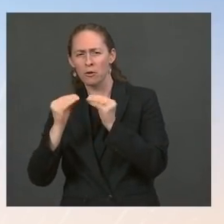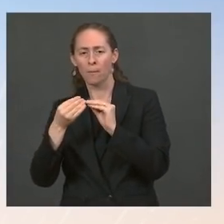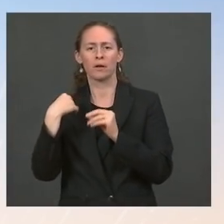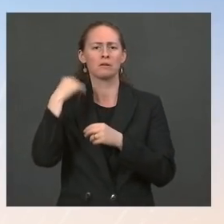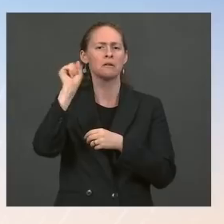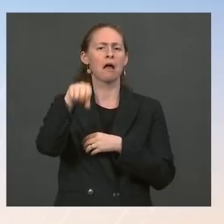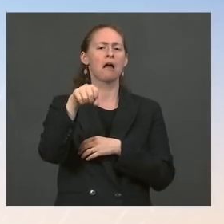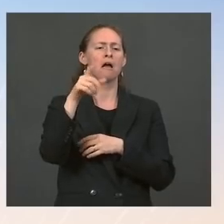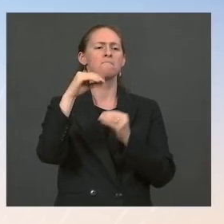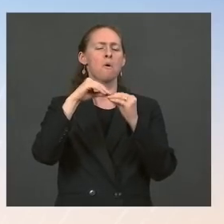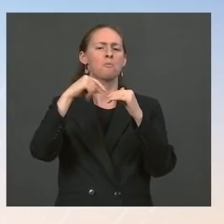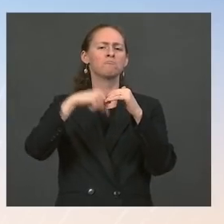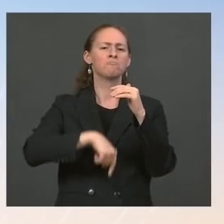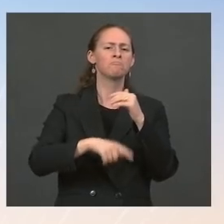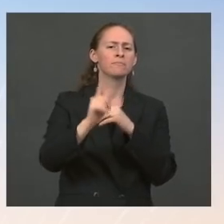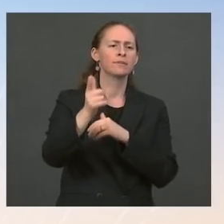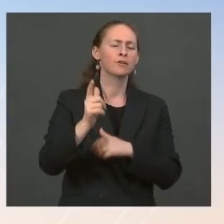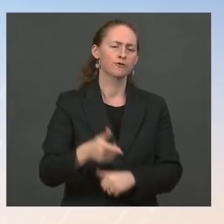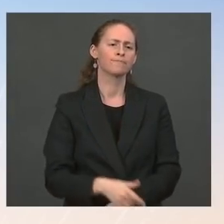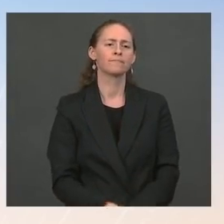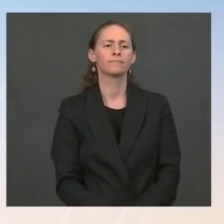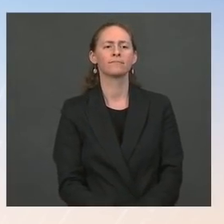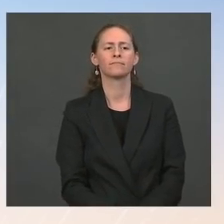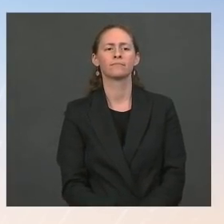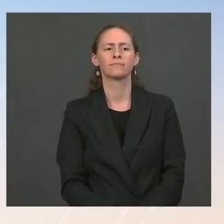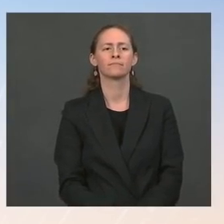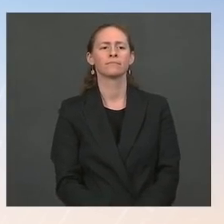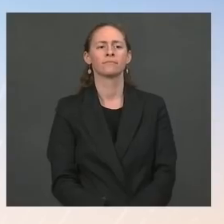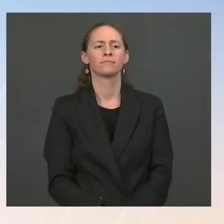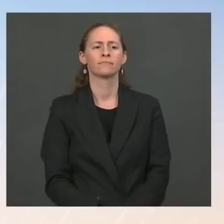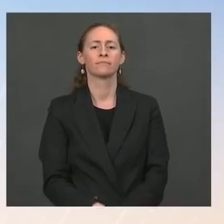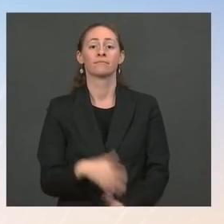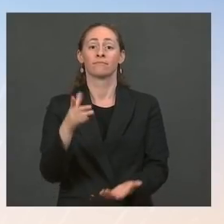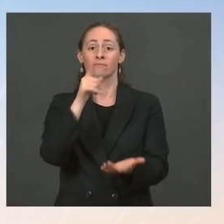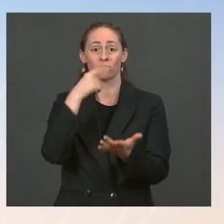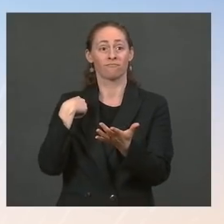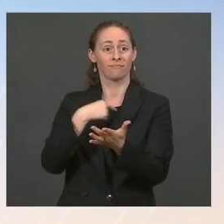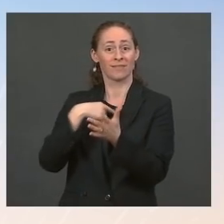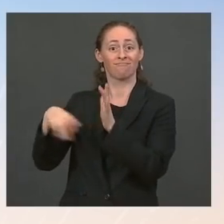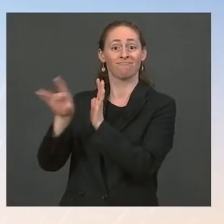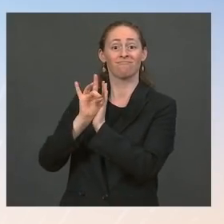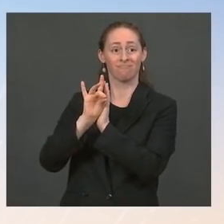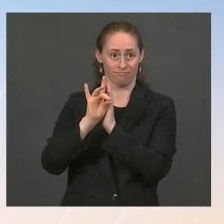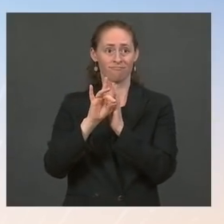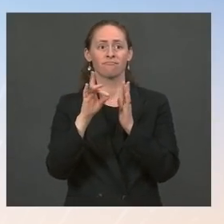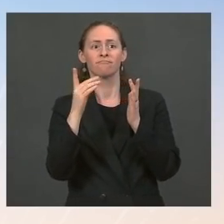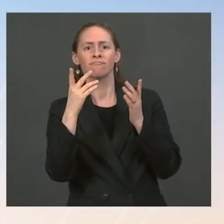is that many of our nominees -- a huge number of our nominees pass with overwhelming majorities of Democrats and Republicans.